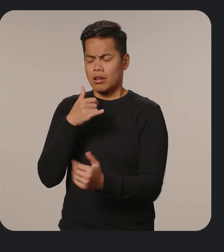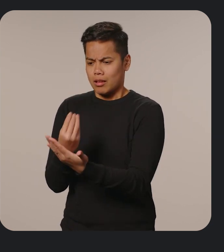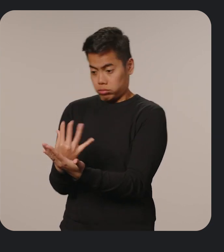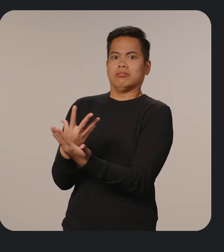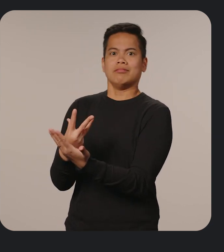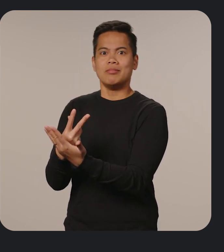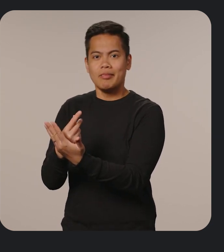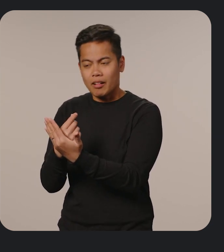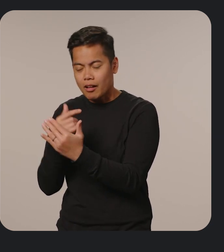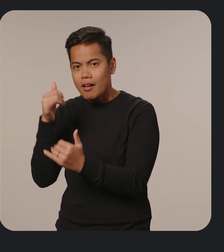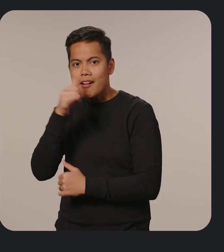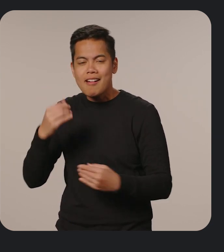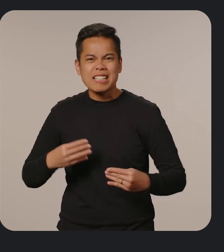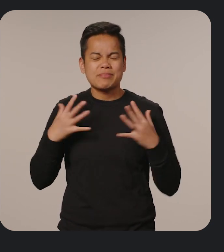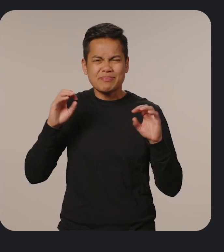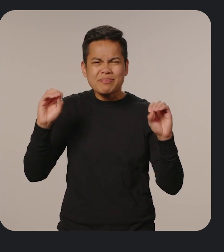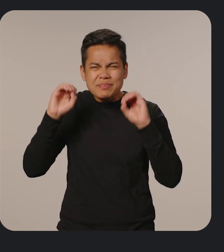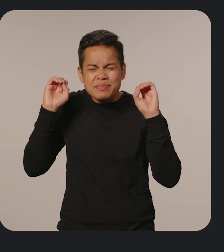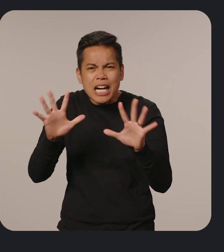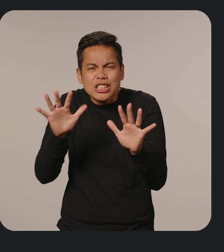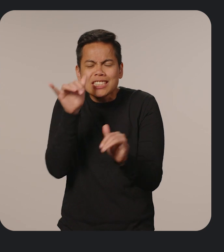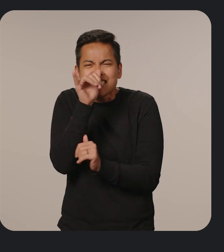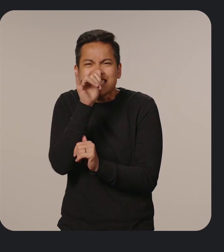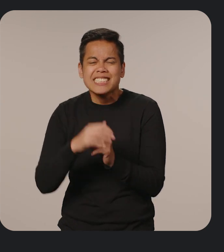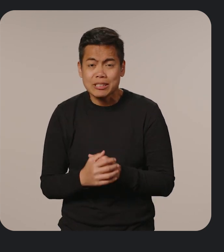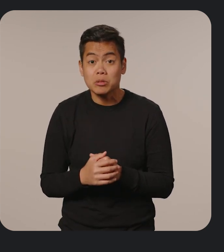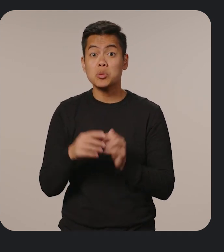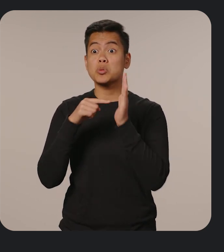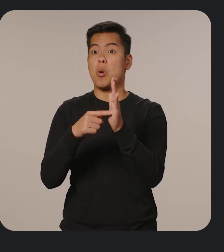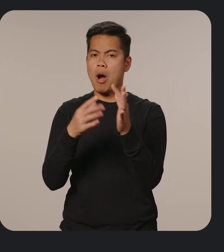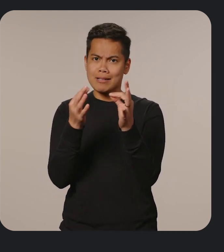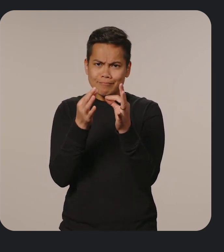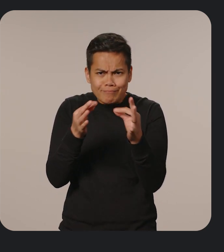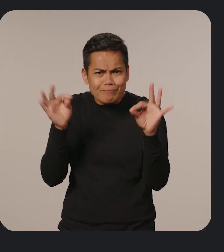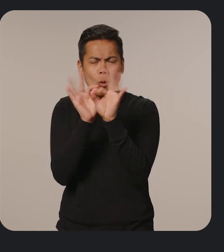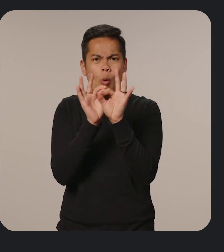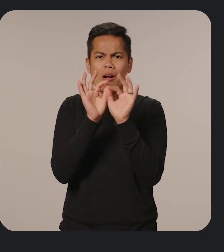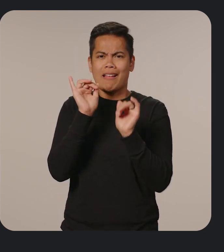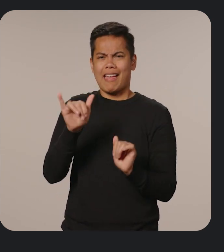as essential ingredients for engaging memorable experiences.